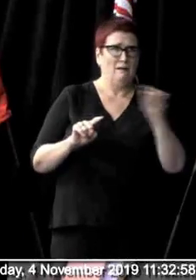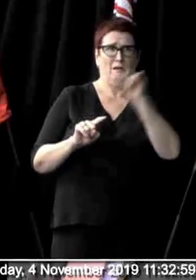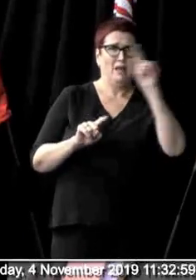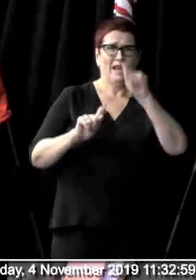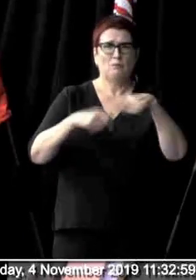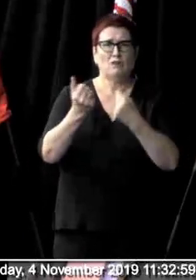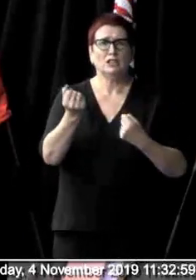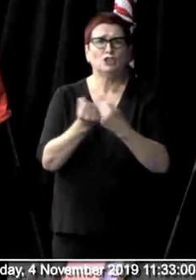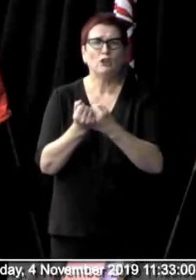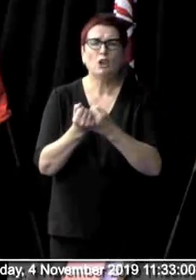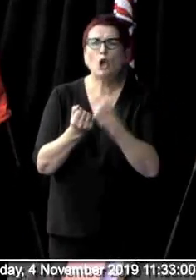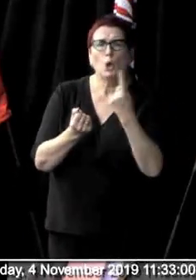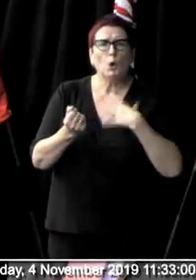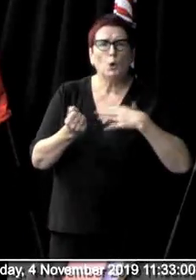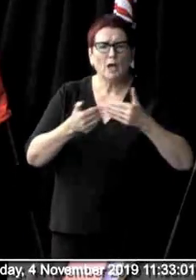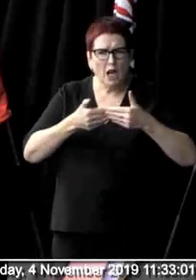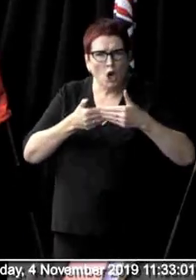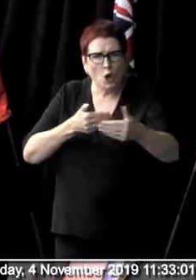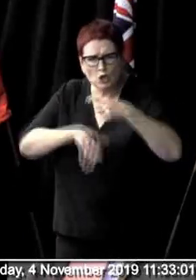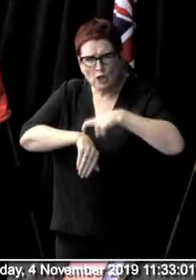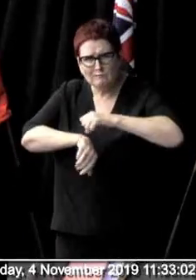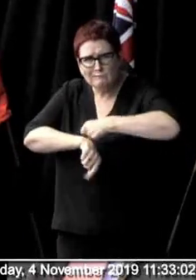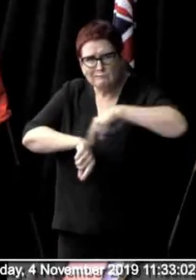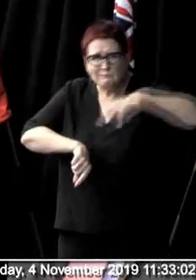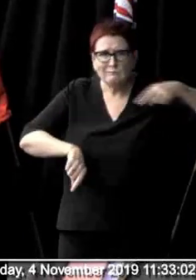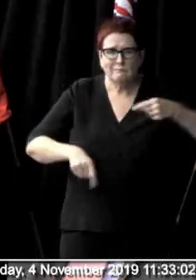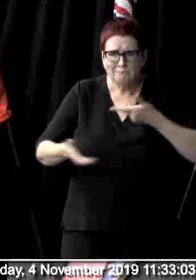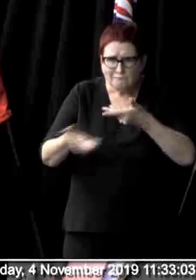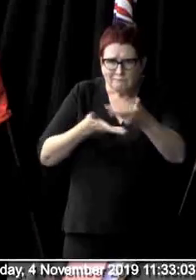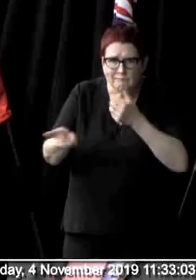longer term, face to face or case management support.